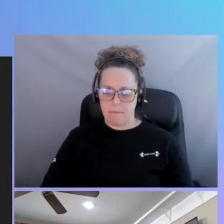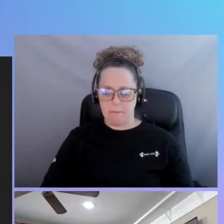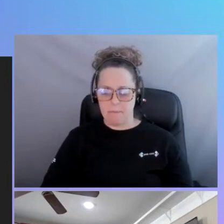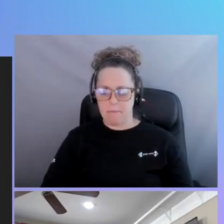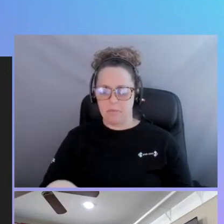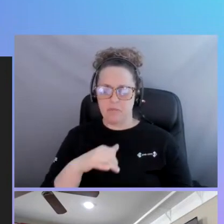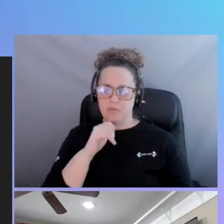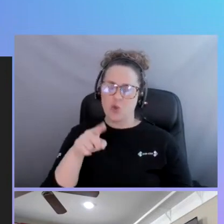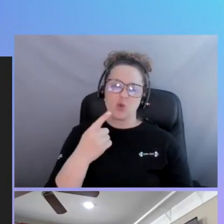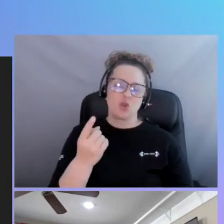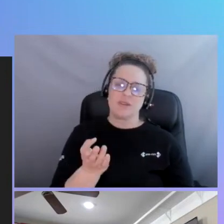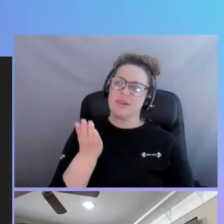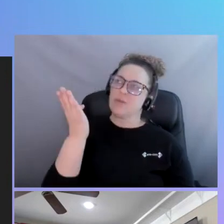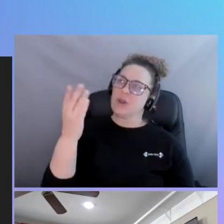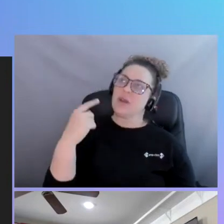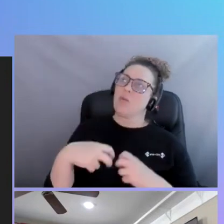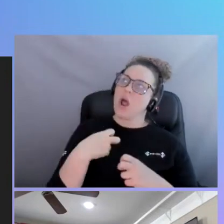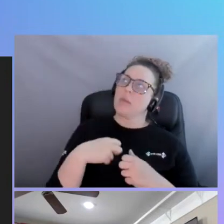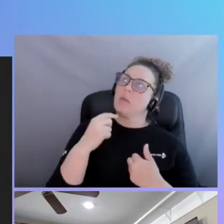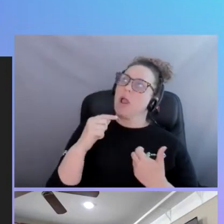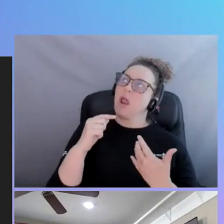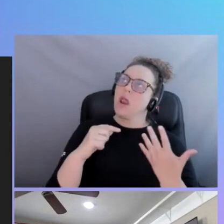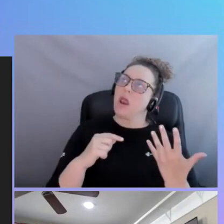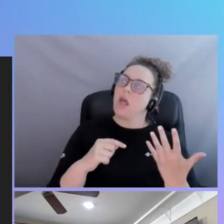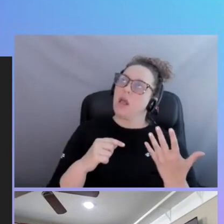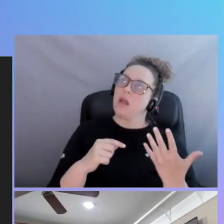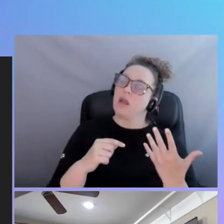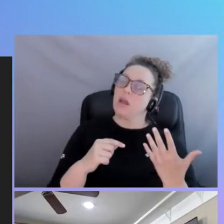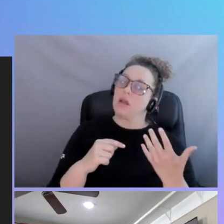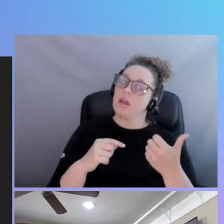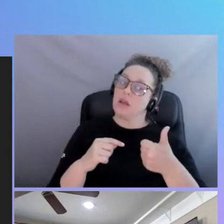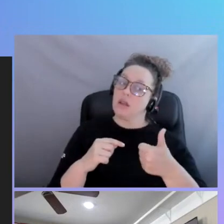bring them problems, bring them the concern and bring them